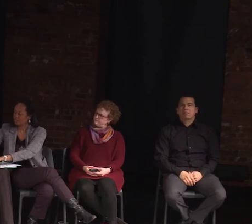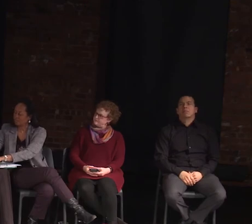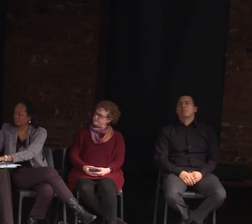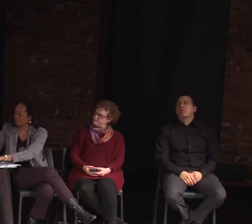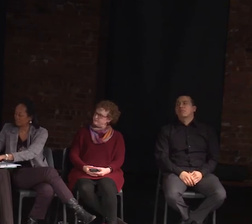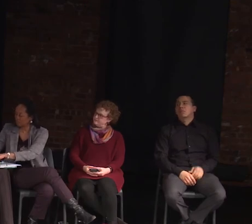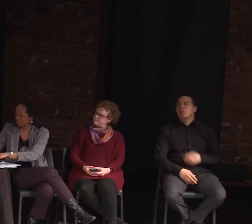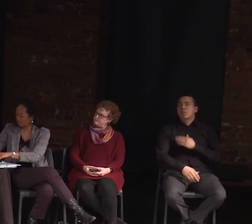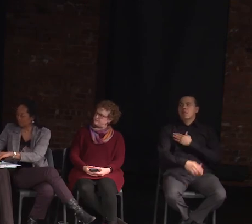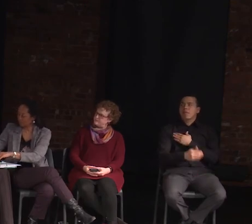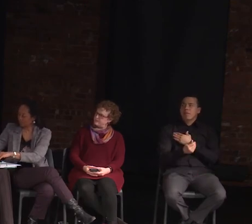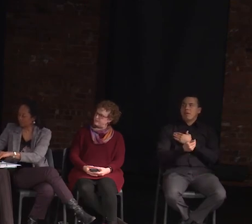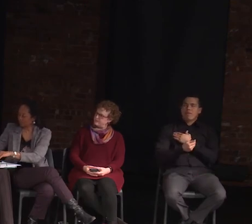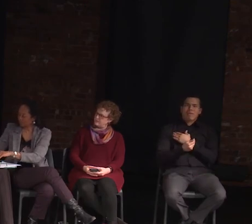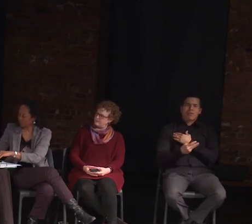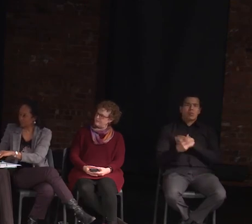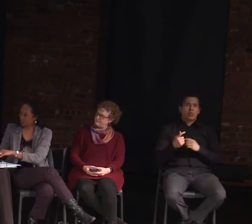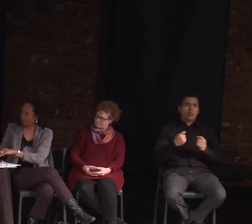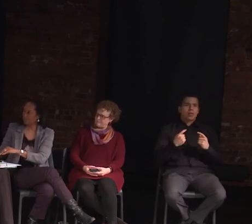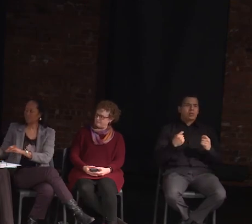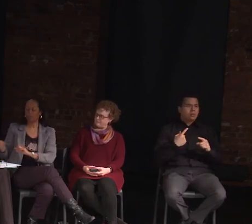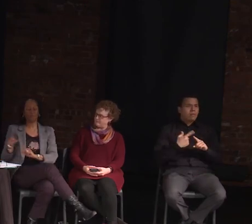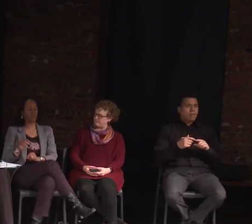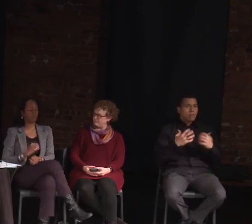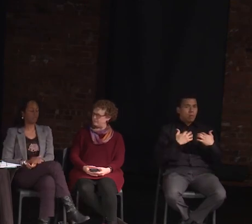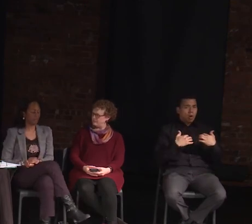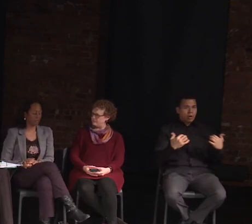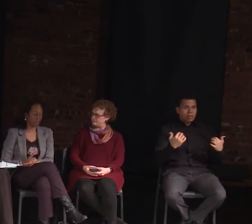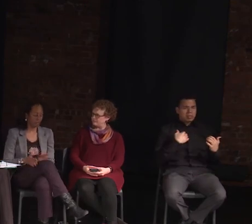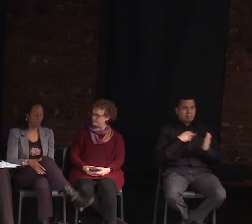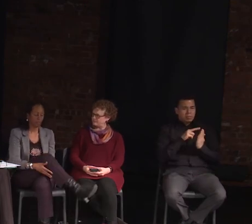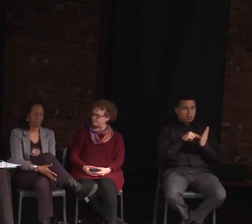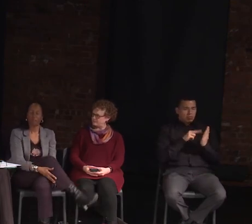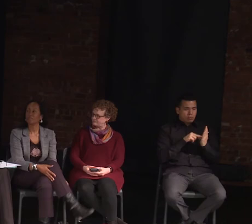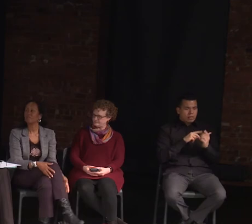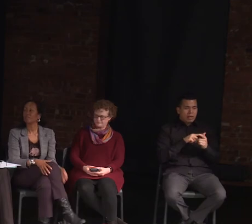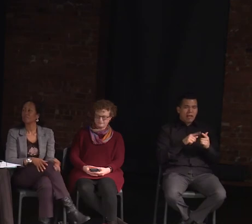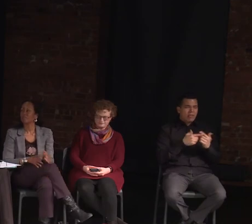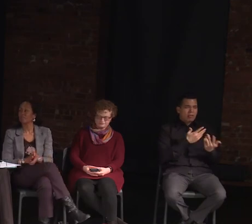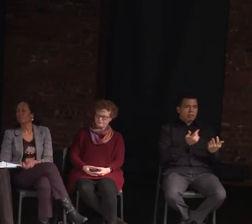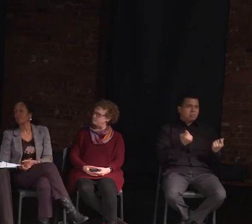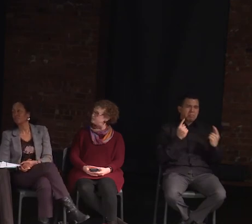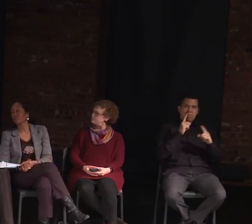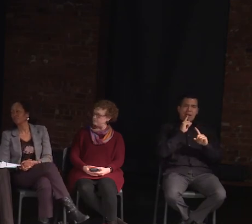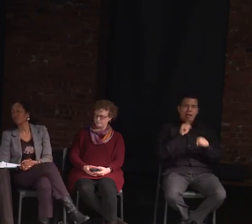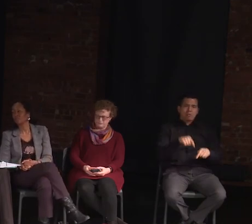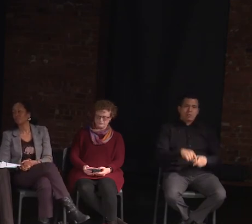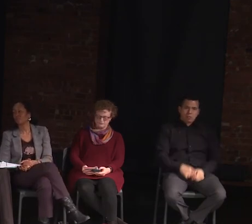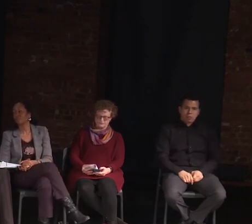I want to read both of them and then just give you a moment to popcorn responses.